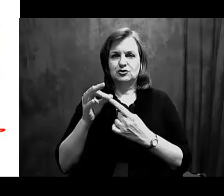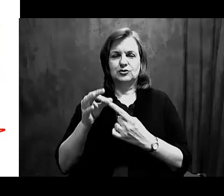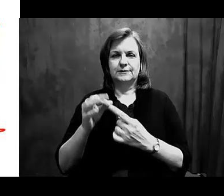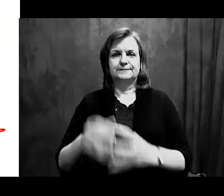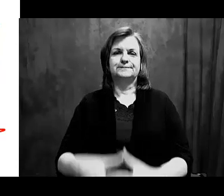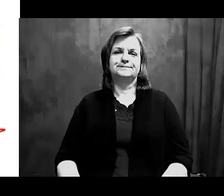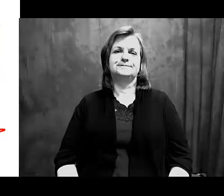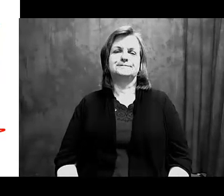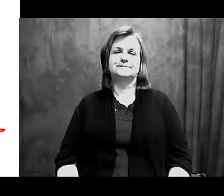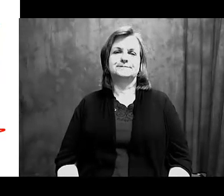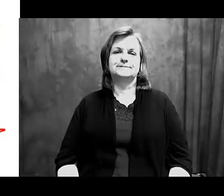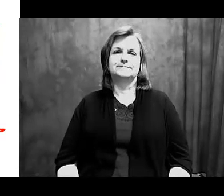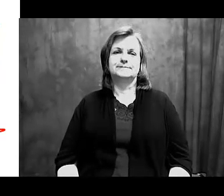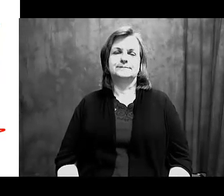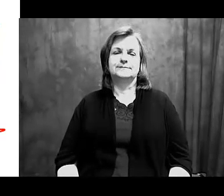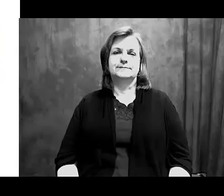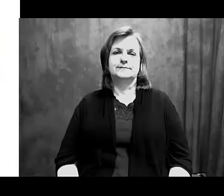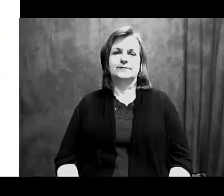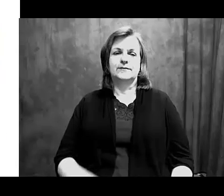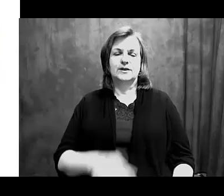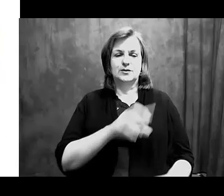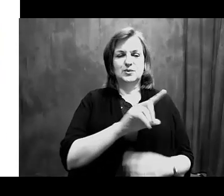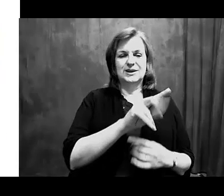every one of them no exceptions!